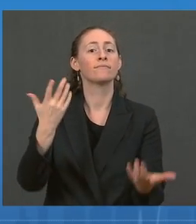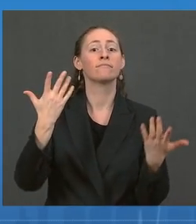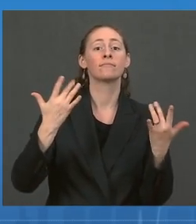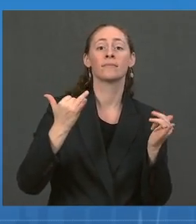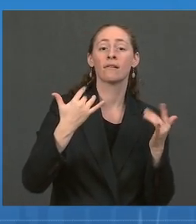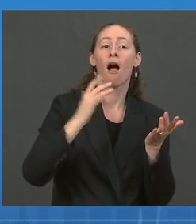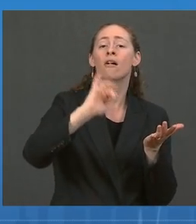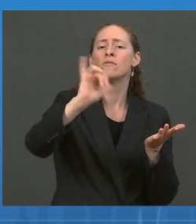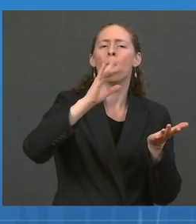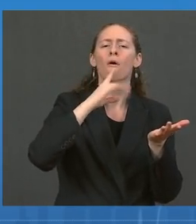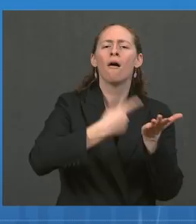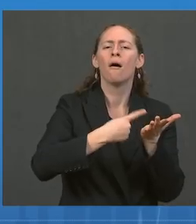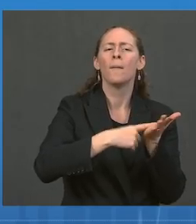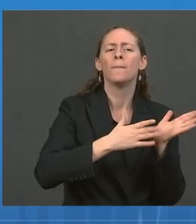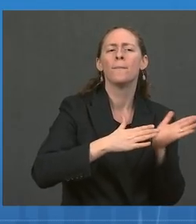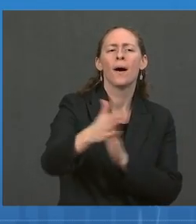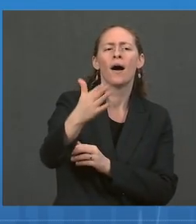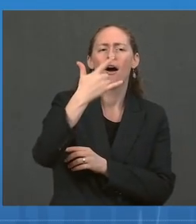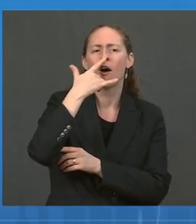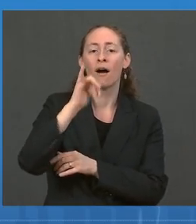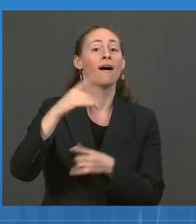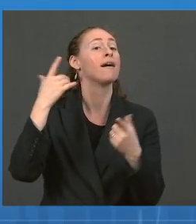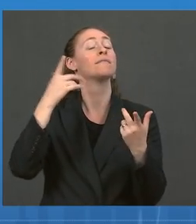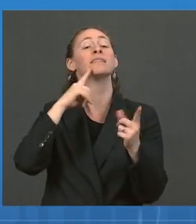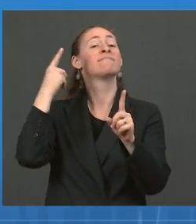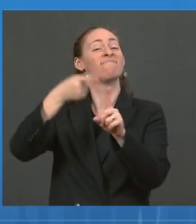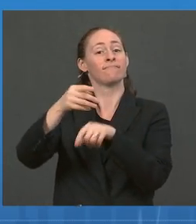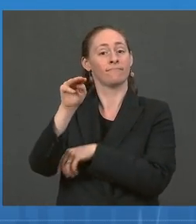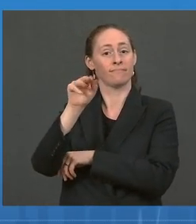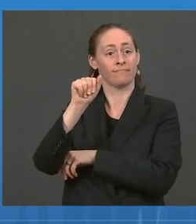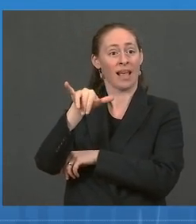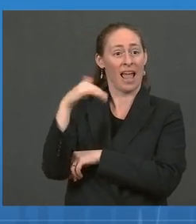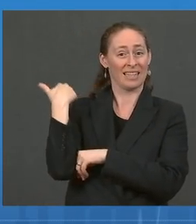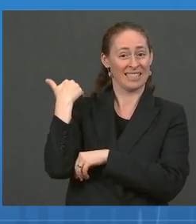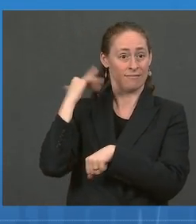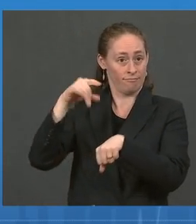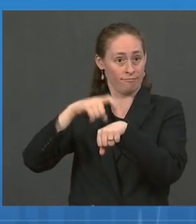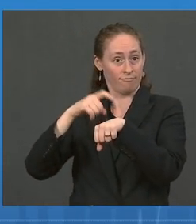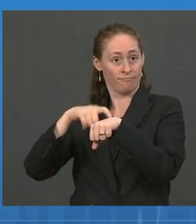Back in May, just before President Biden's National Month of Action